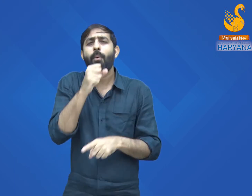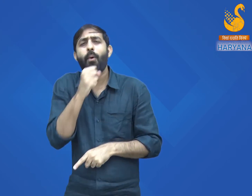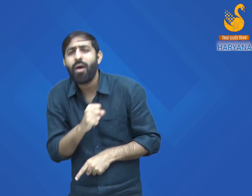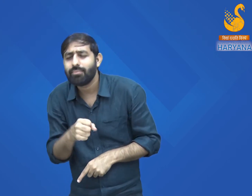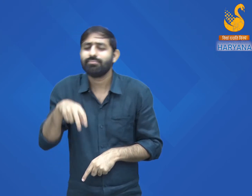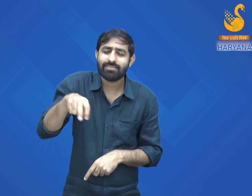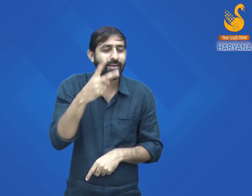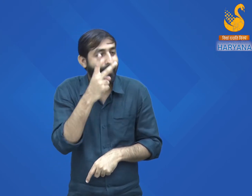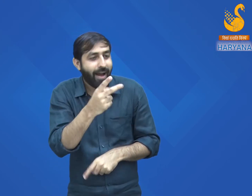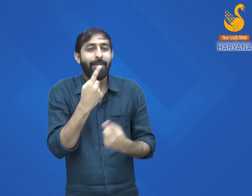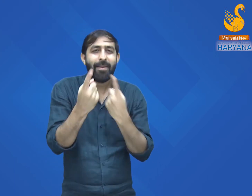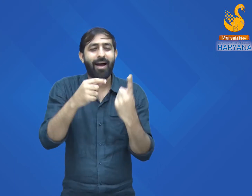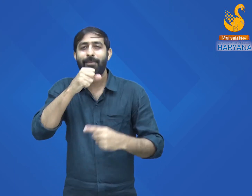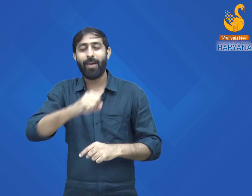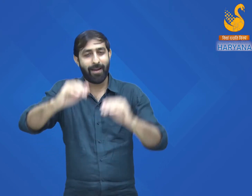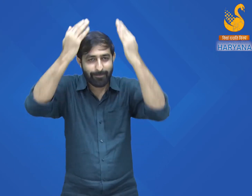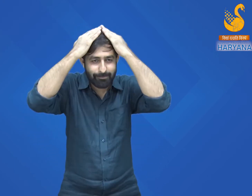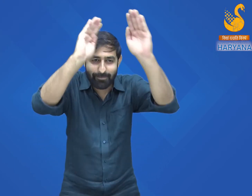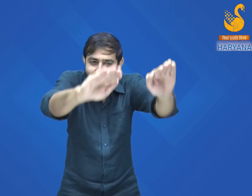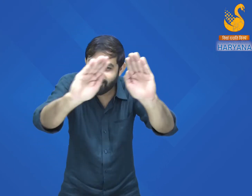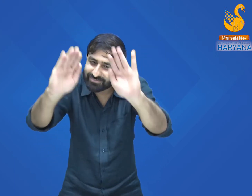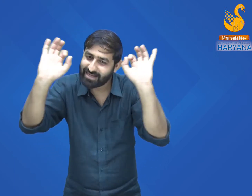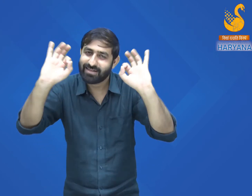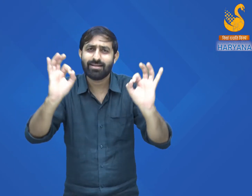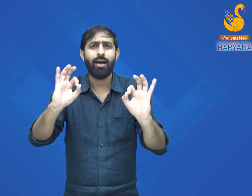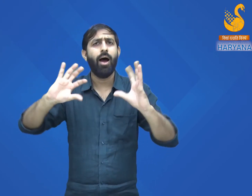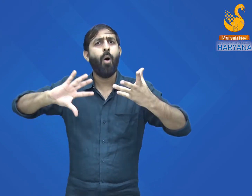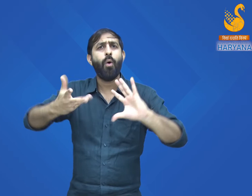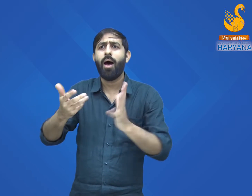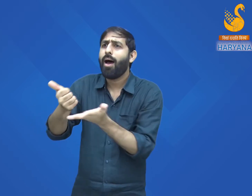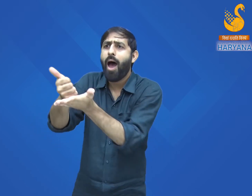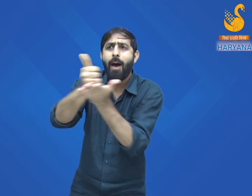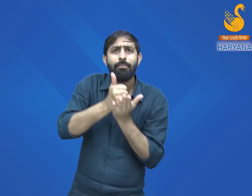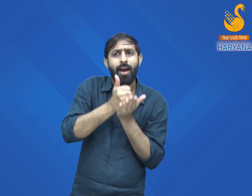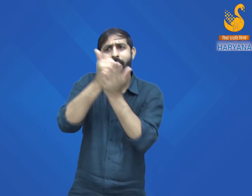the elders will bless the younger generation. There is no selfishness.